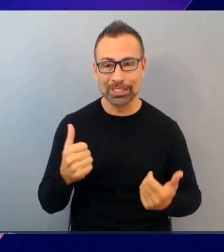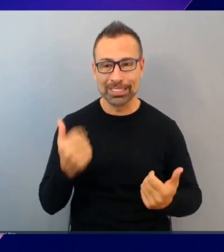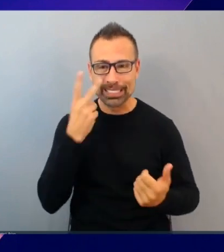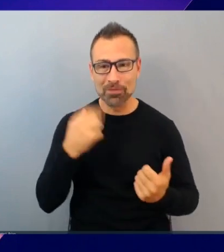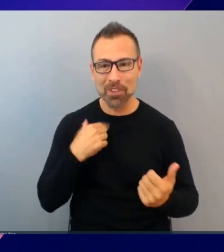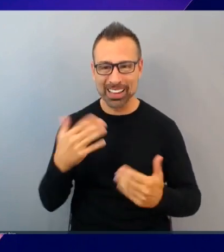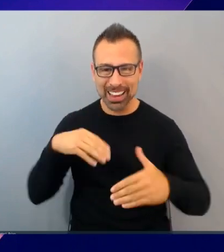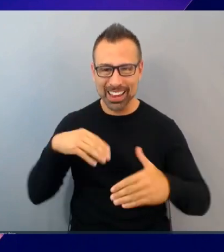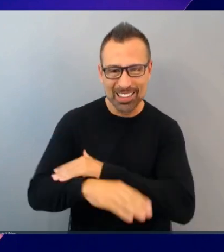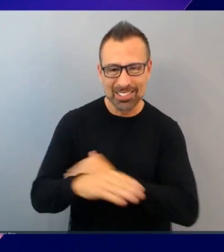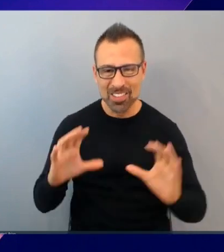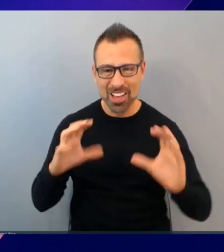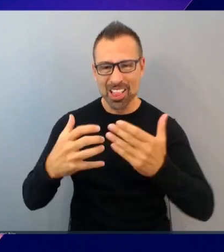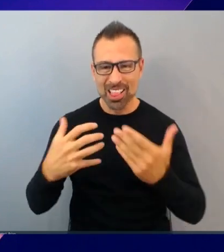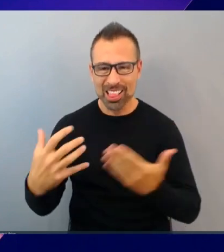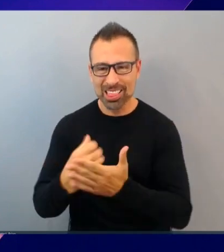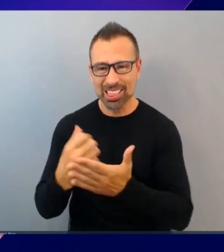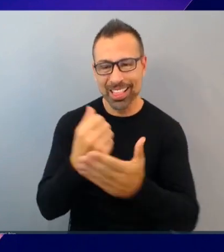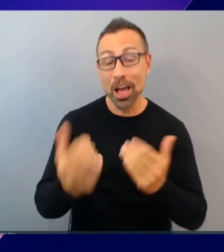Yeah, maybe you guys can face off over on the track later today.